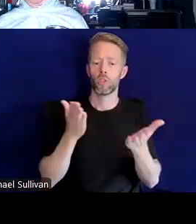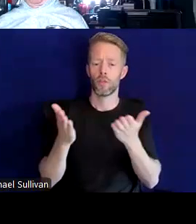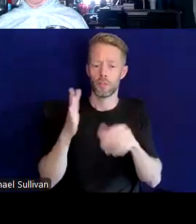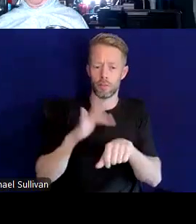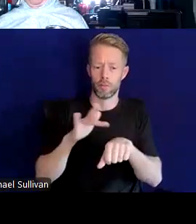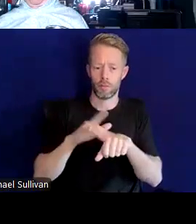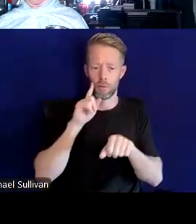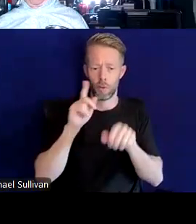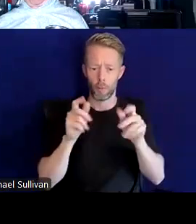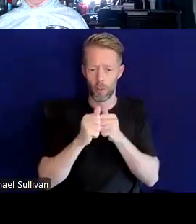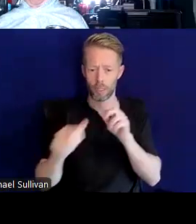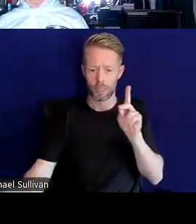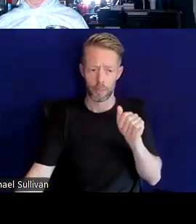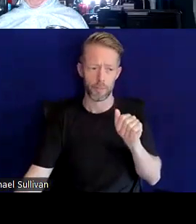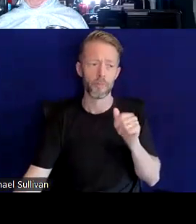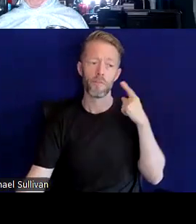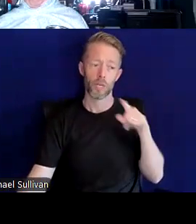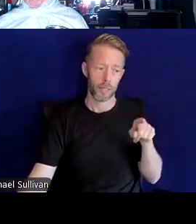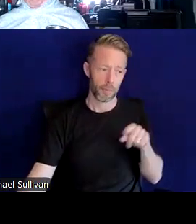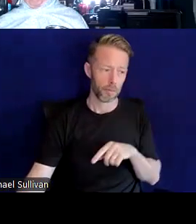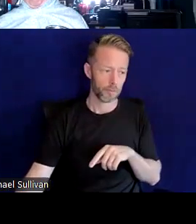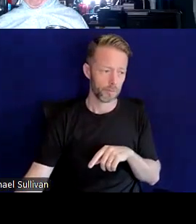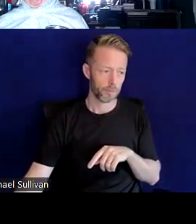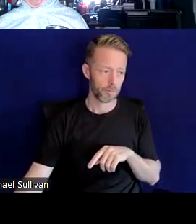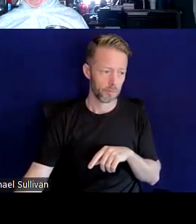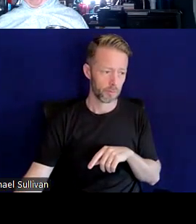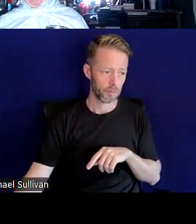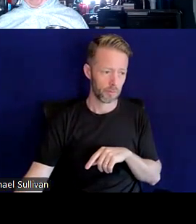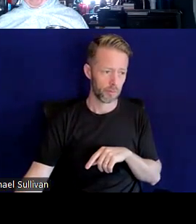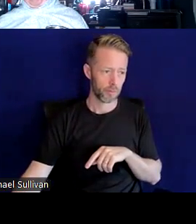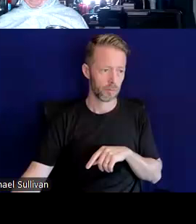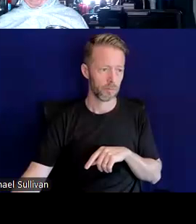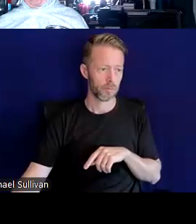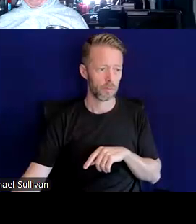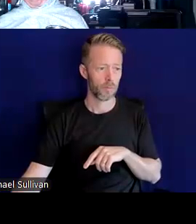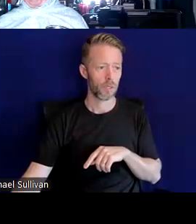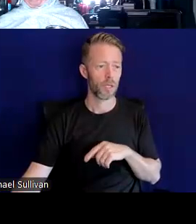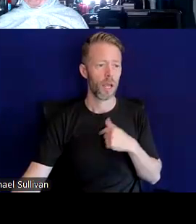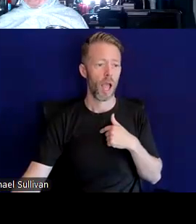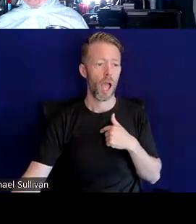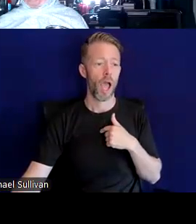we have to educate people for what services are available to people with a disability. For example, I was also an MRC